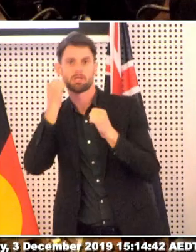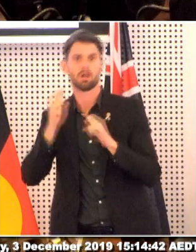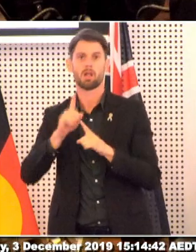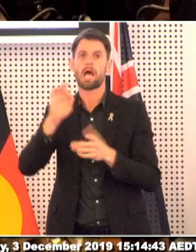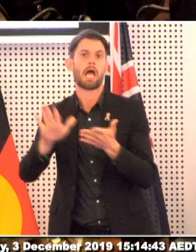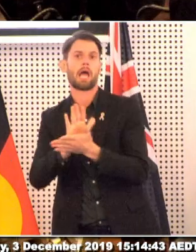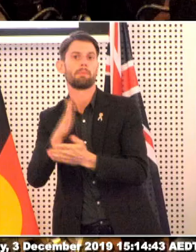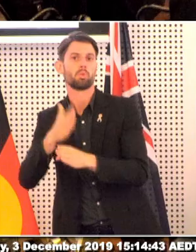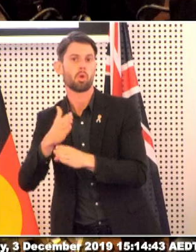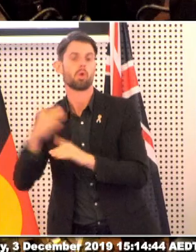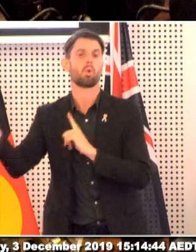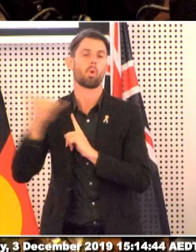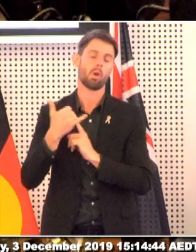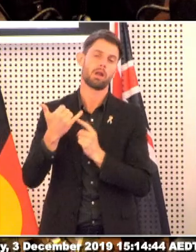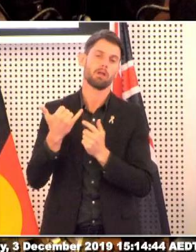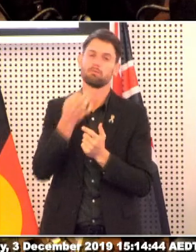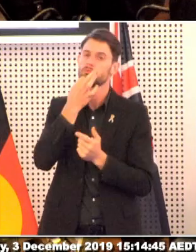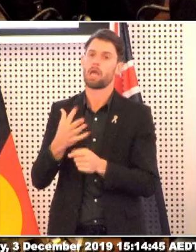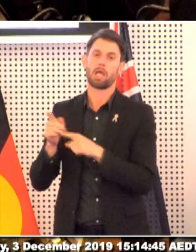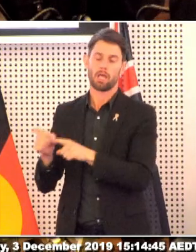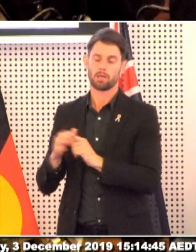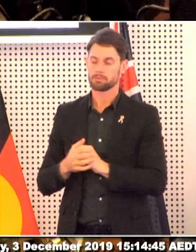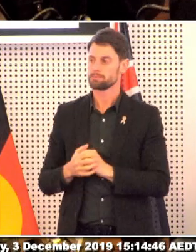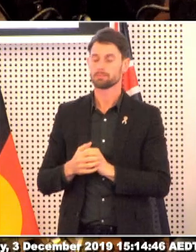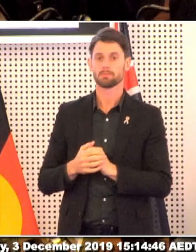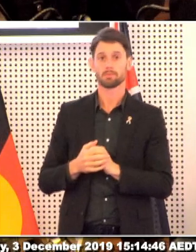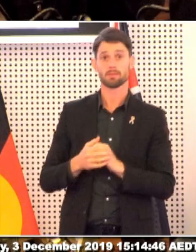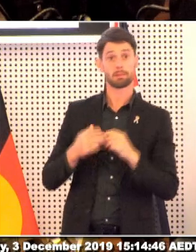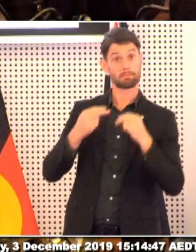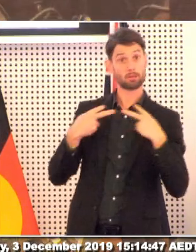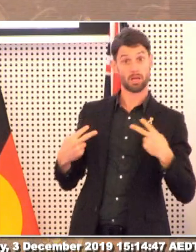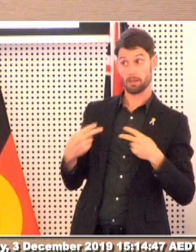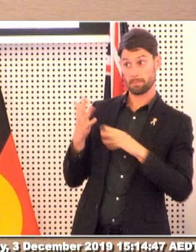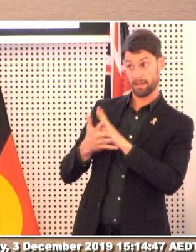the eyes and ears on the ground? That’s certainly how we describe them.